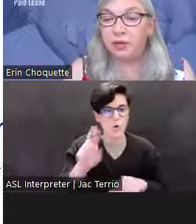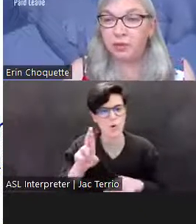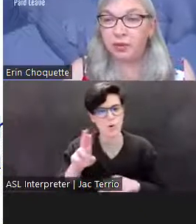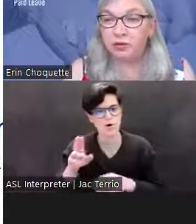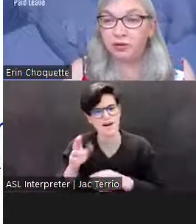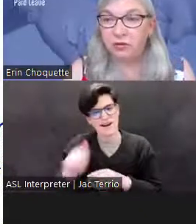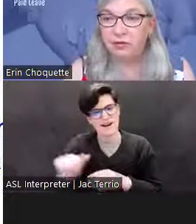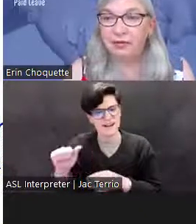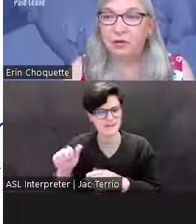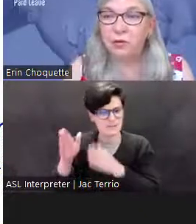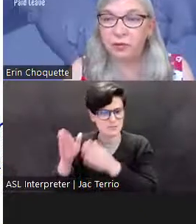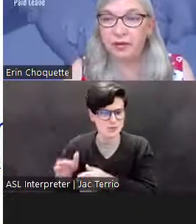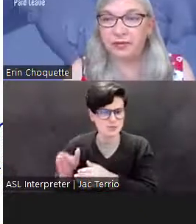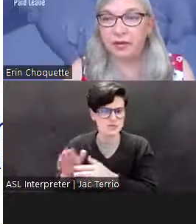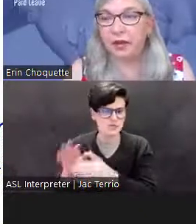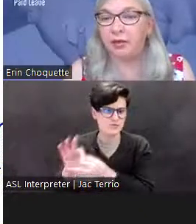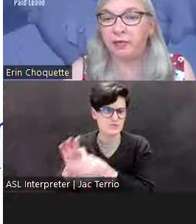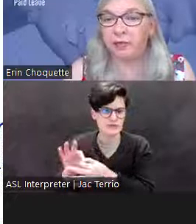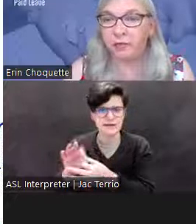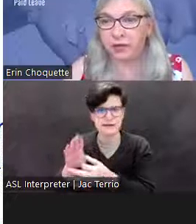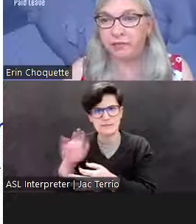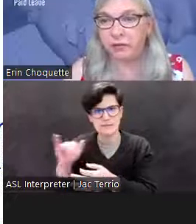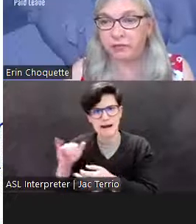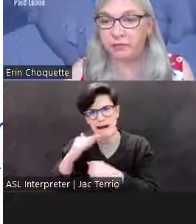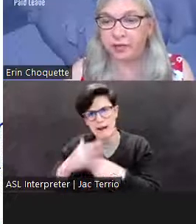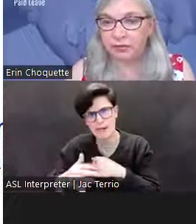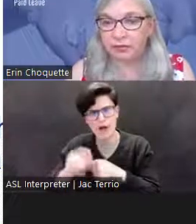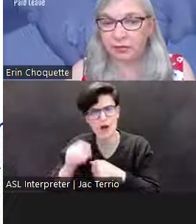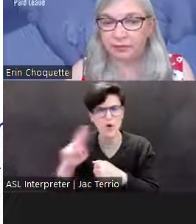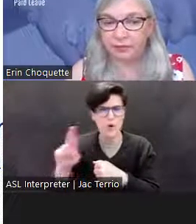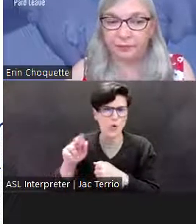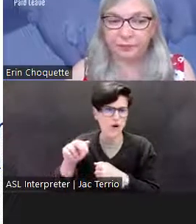the employee shows is the equivalent of one of those reallys.